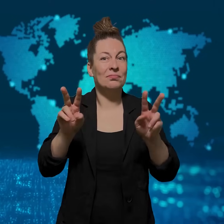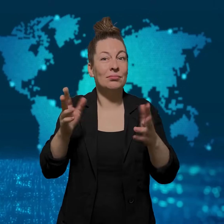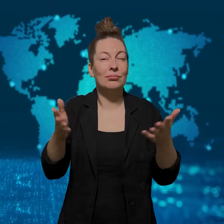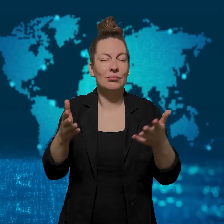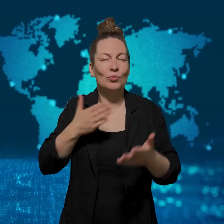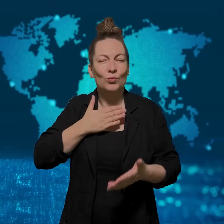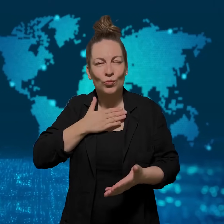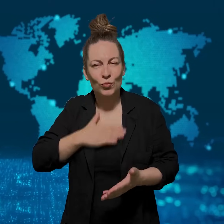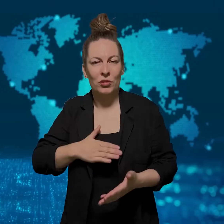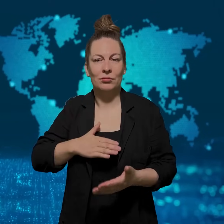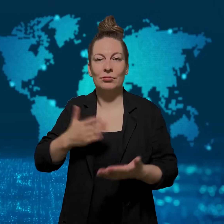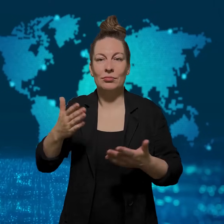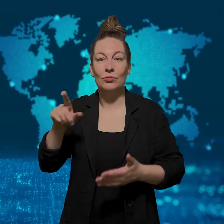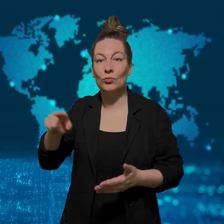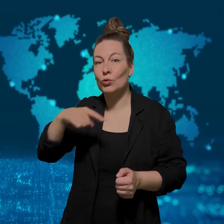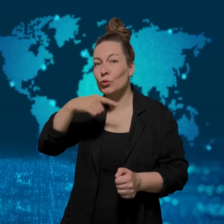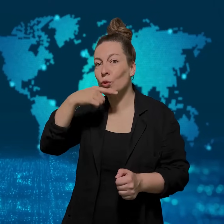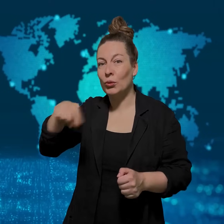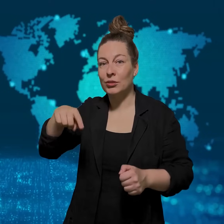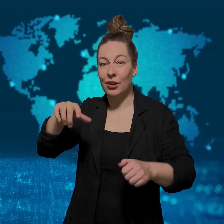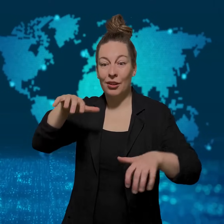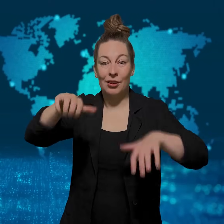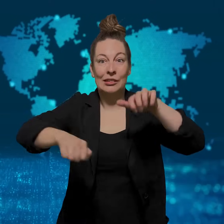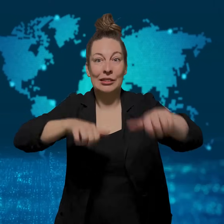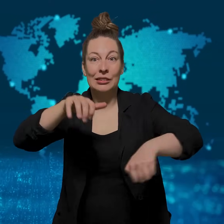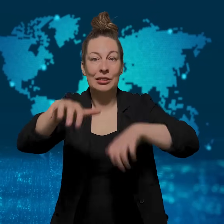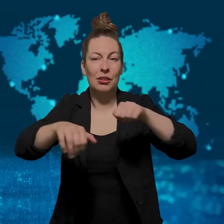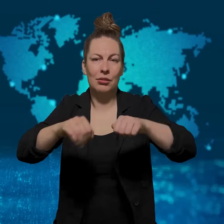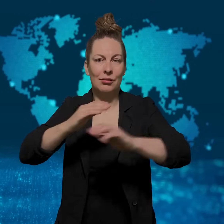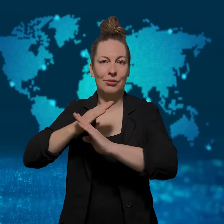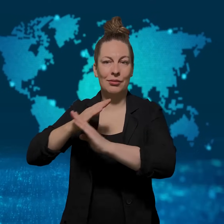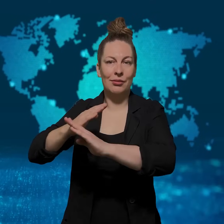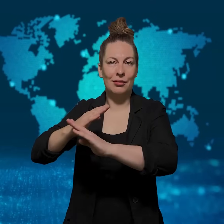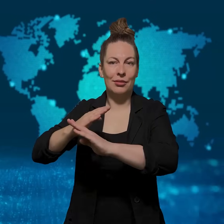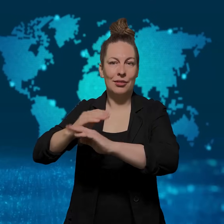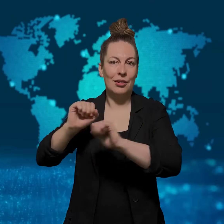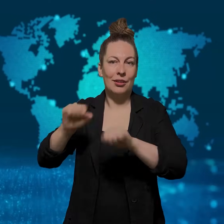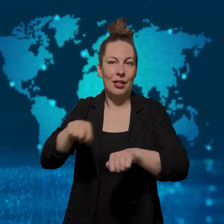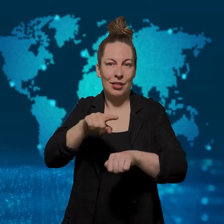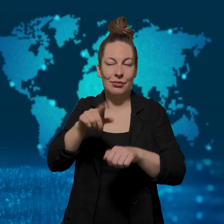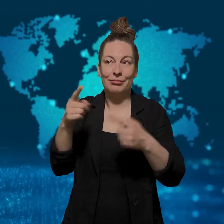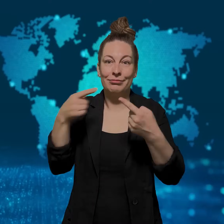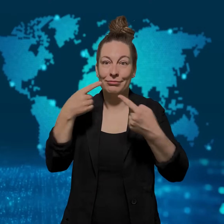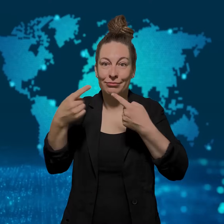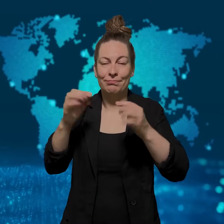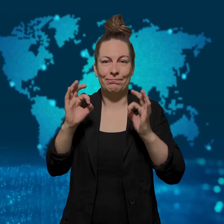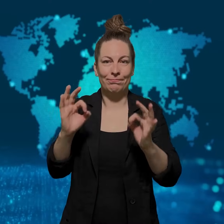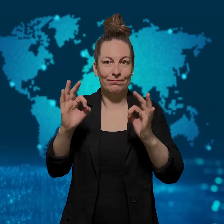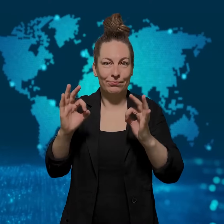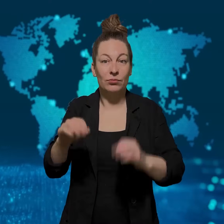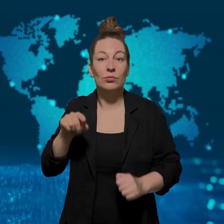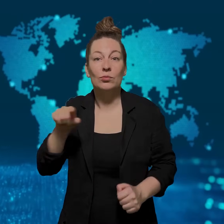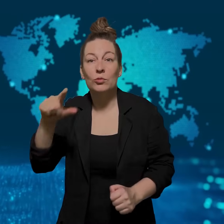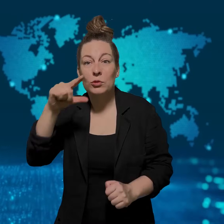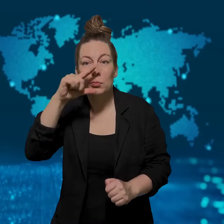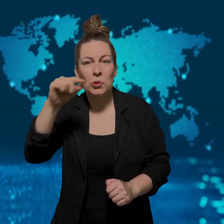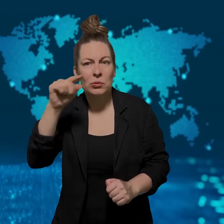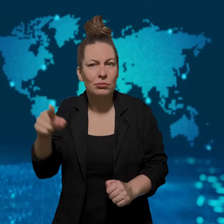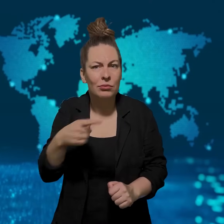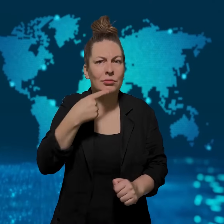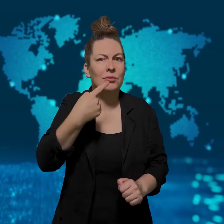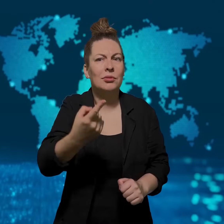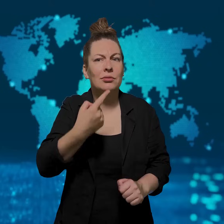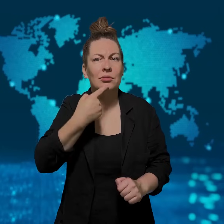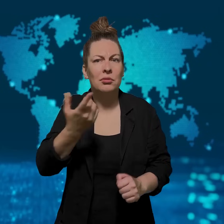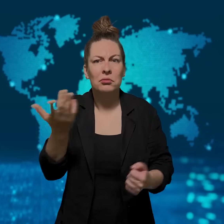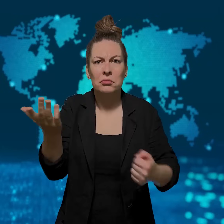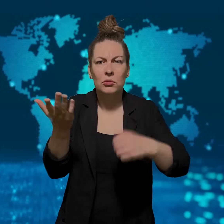Sources claim that the peace talks would suspend the Russian occupation.